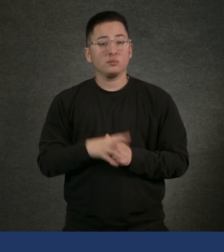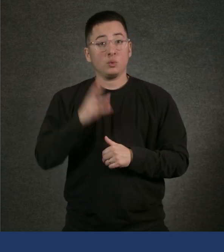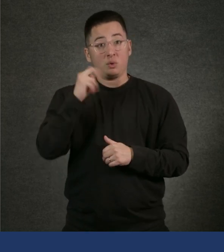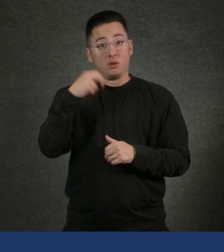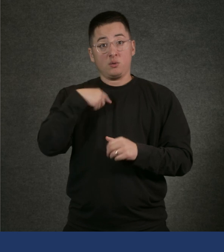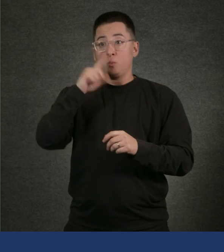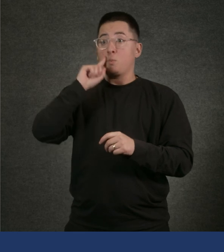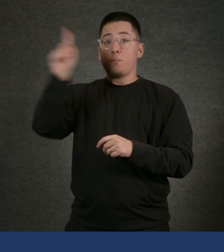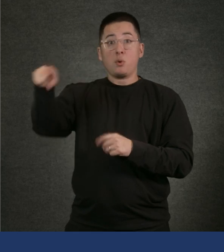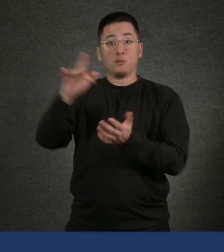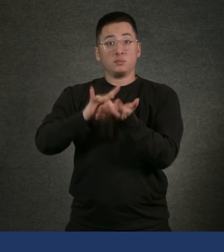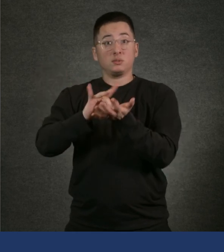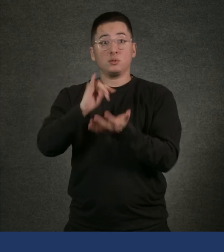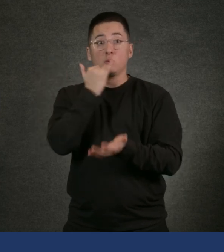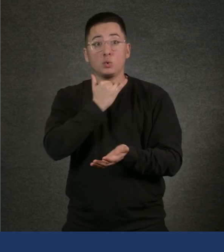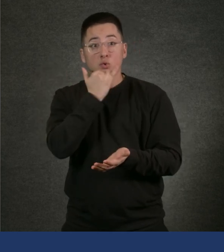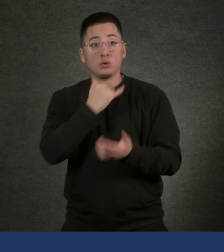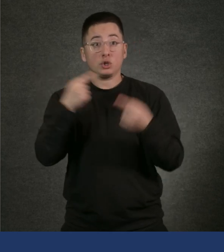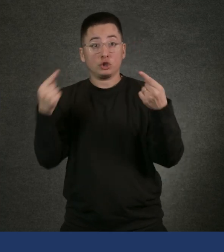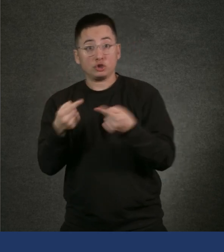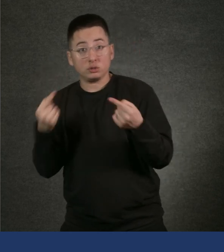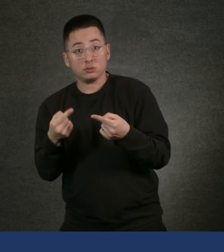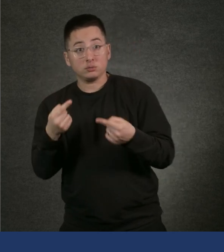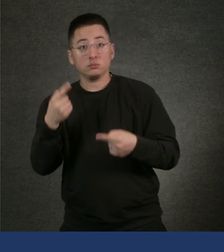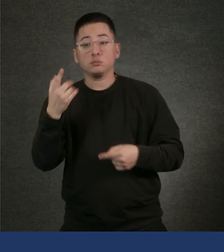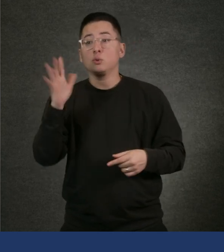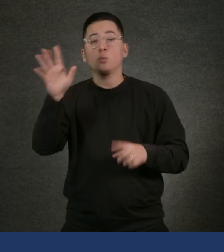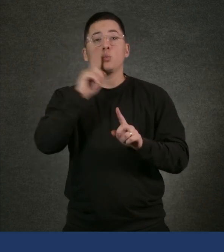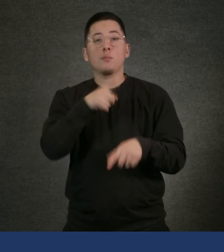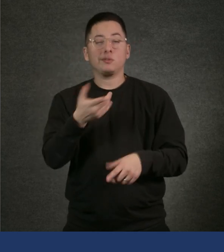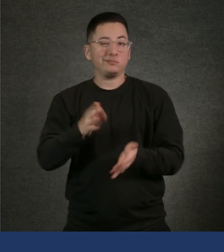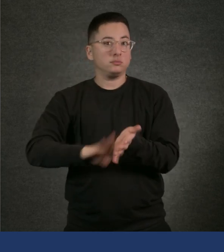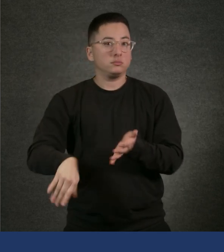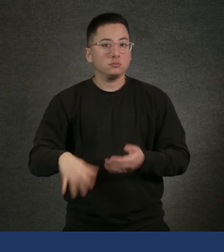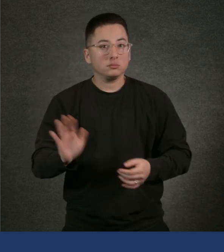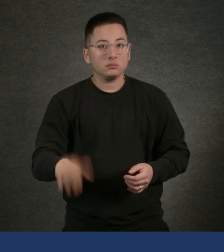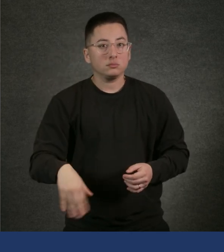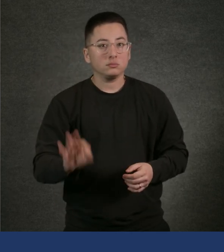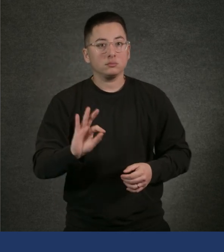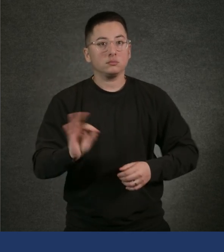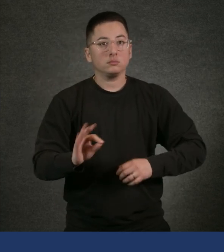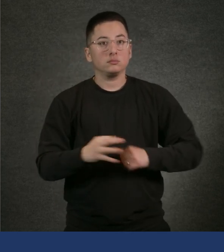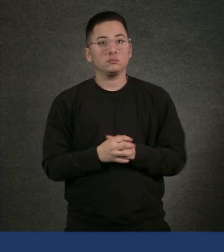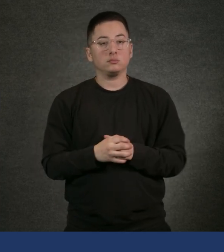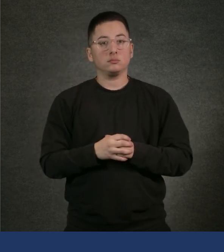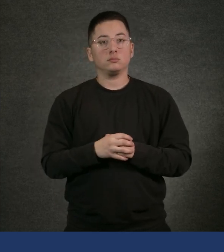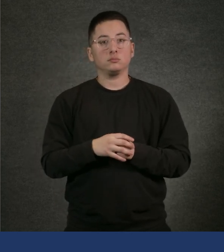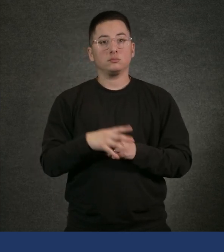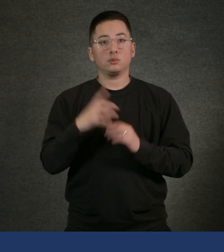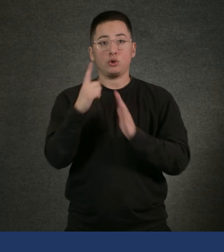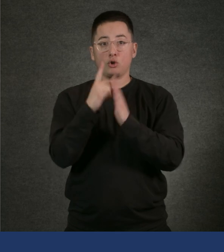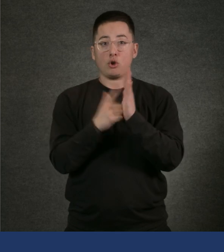Law enforcement has refused to intervene in dangerous situations, leaving my roommate